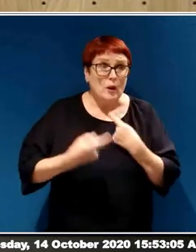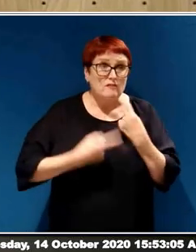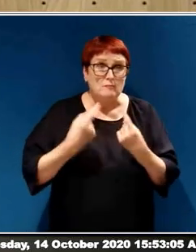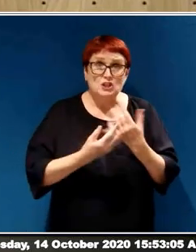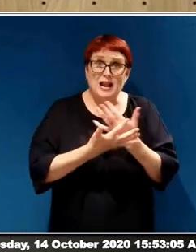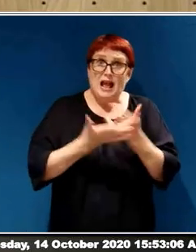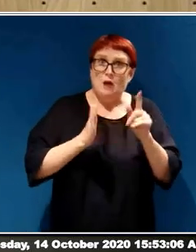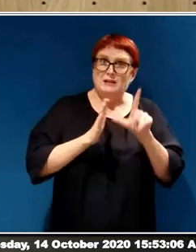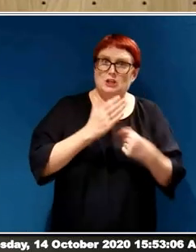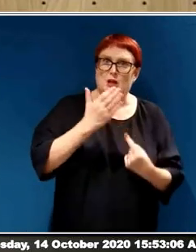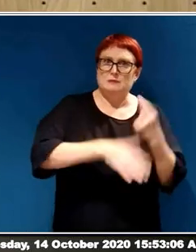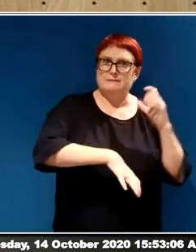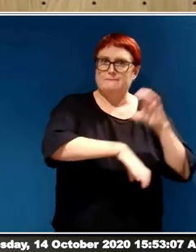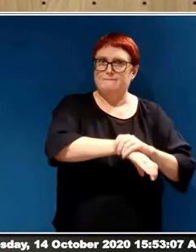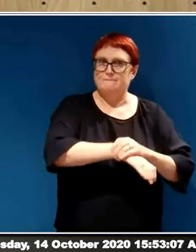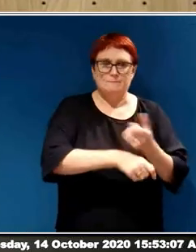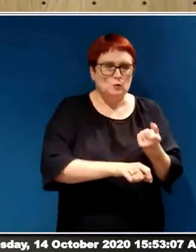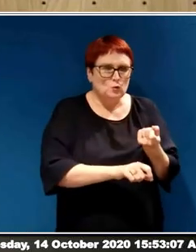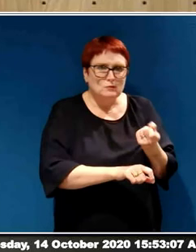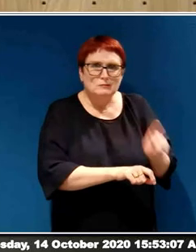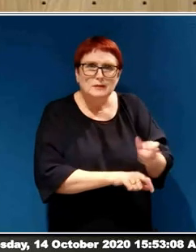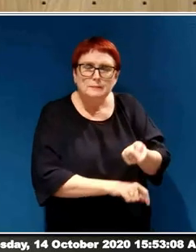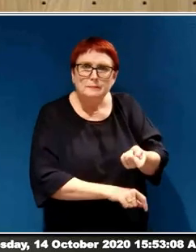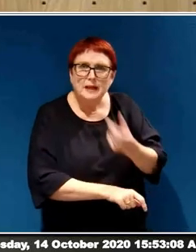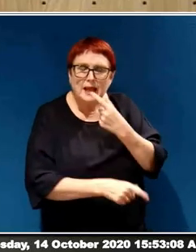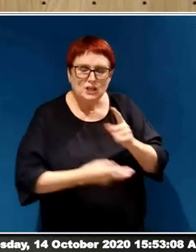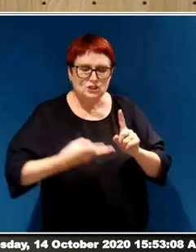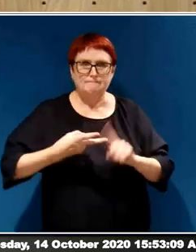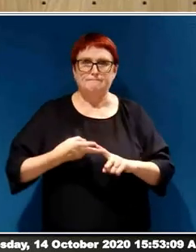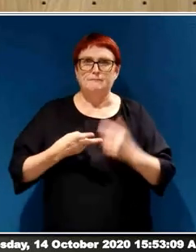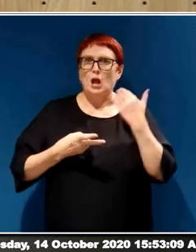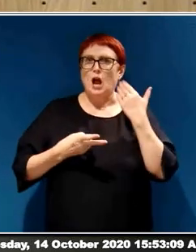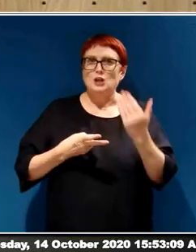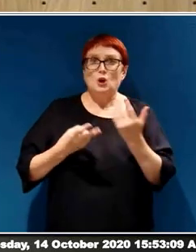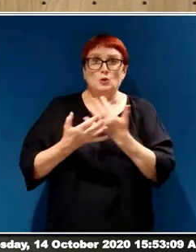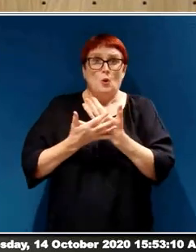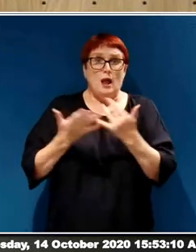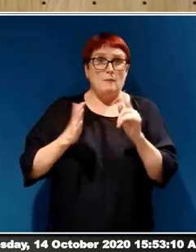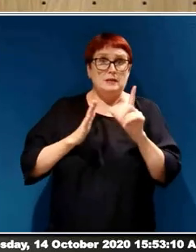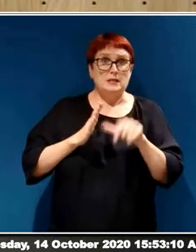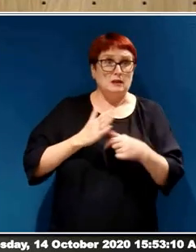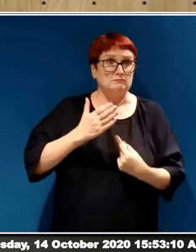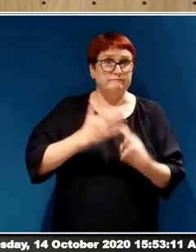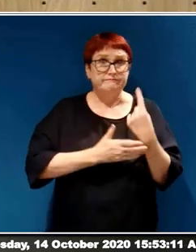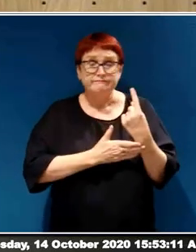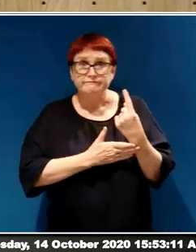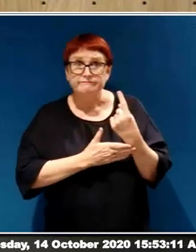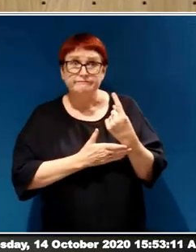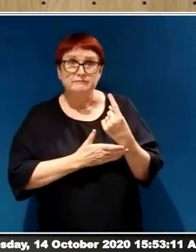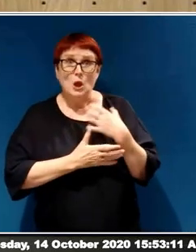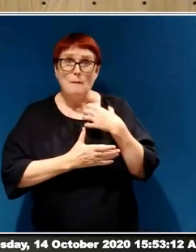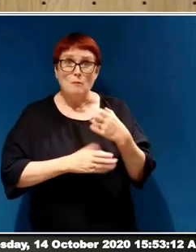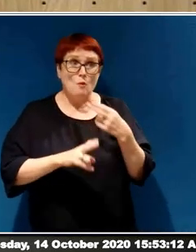I cannot provide you with data on these practices and whether they're disproportionately used against students with disability.